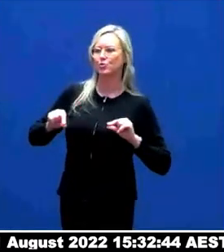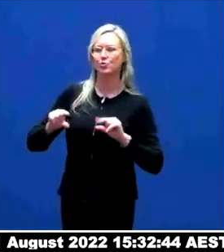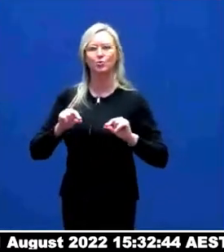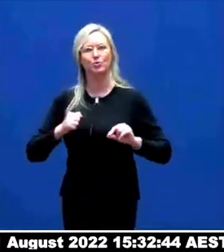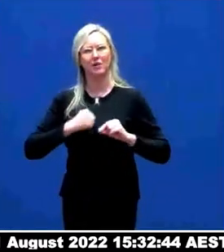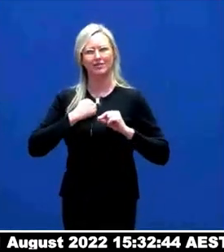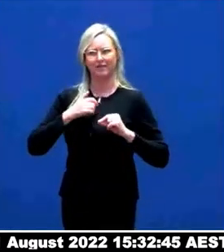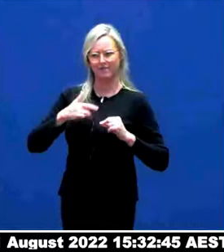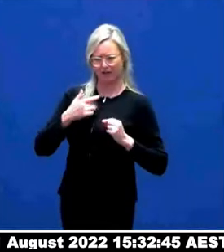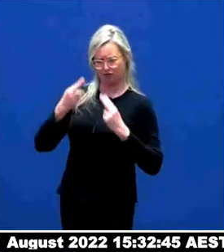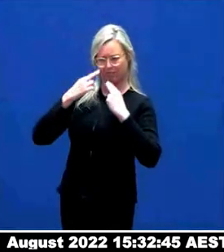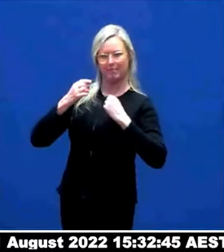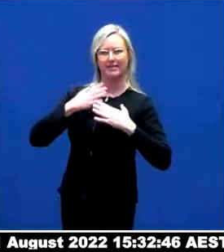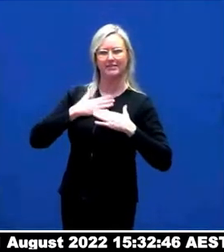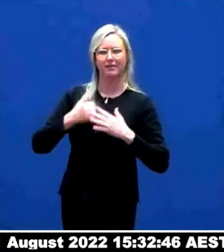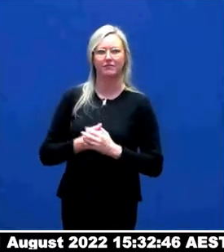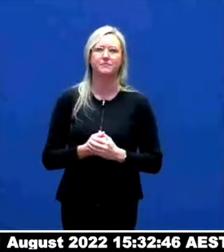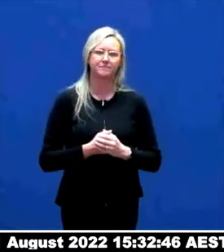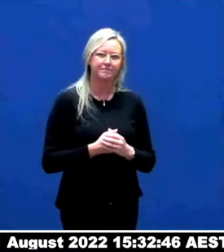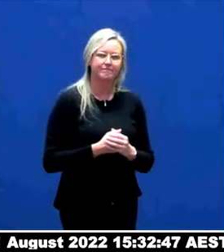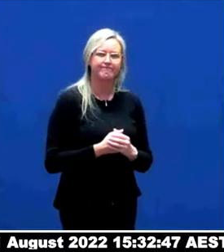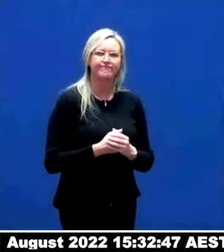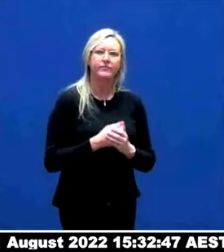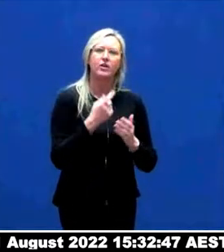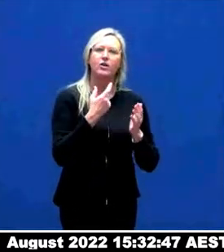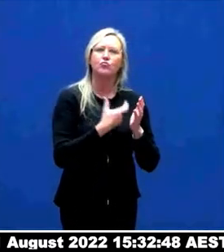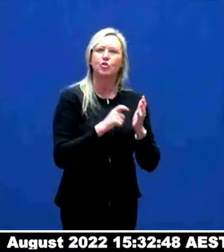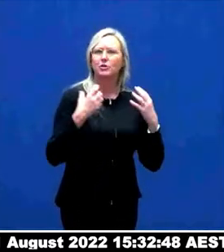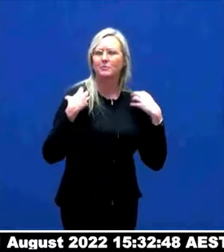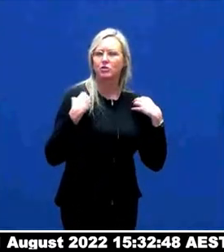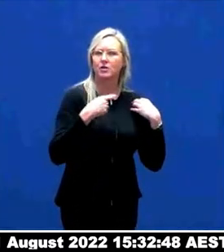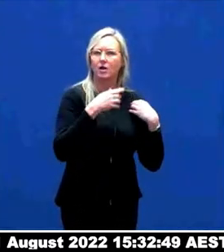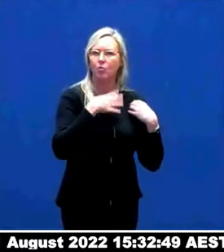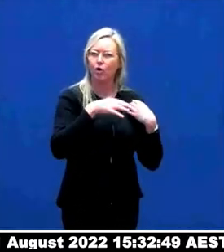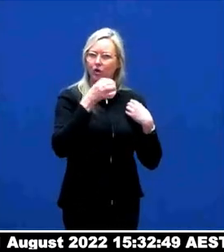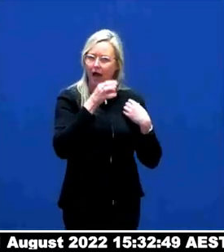The Commissioners are also keen to know what do you think needs to change to